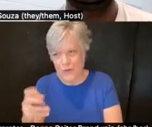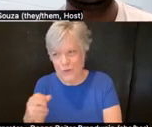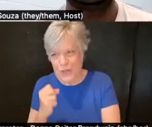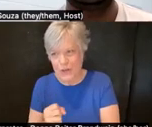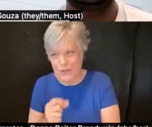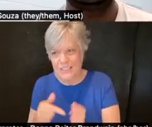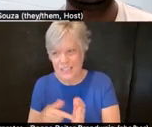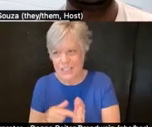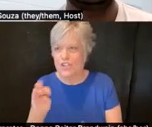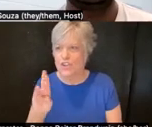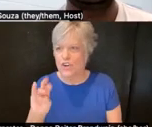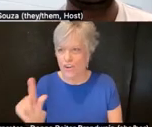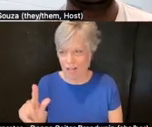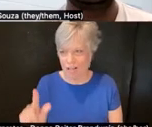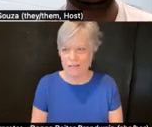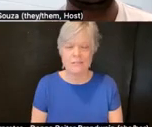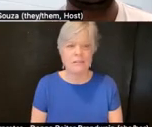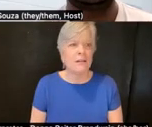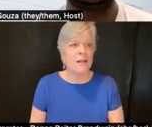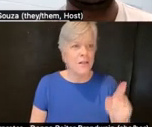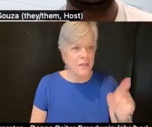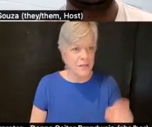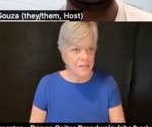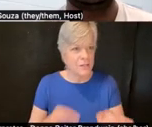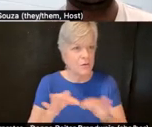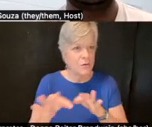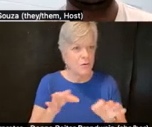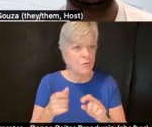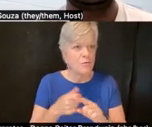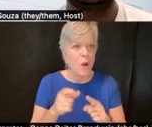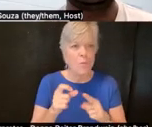And this is the description from wordgathering.com